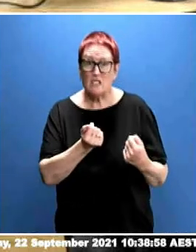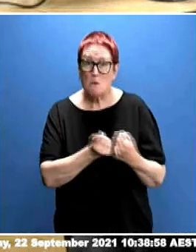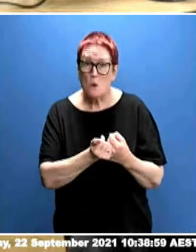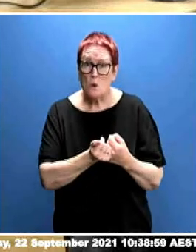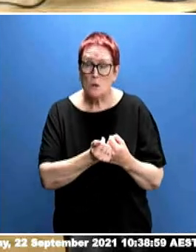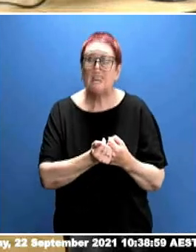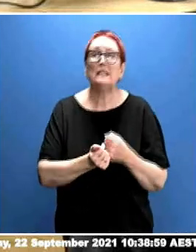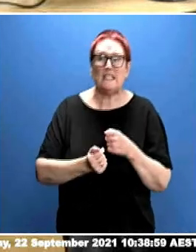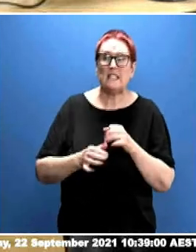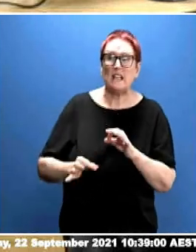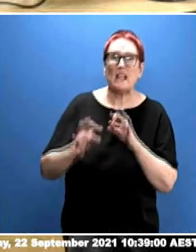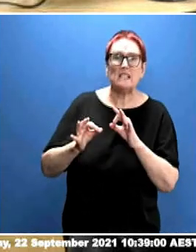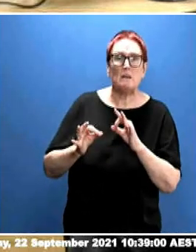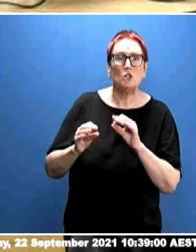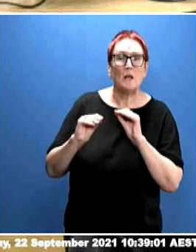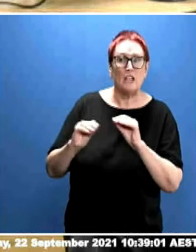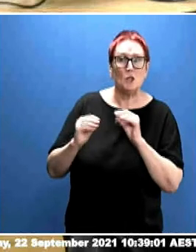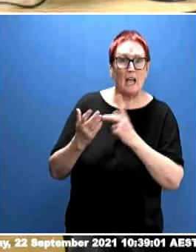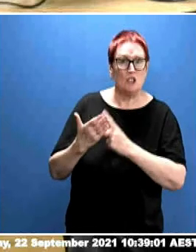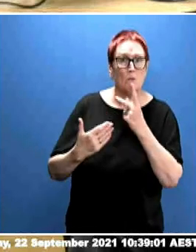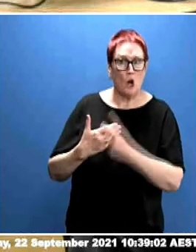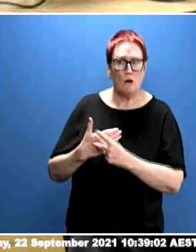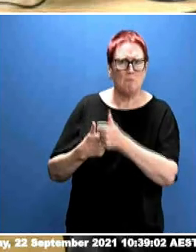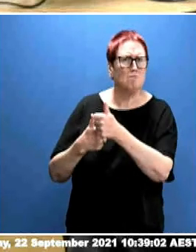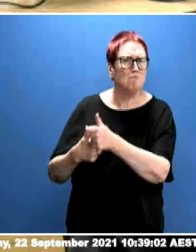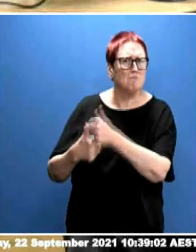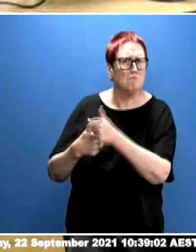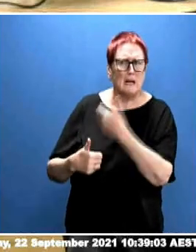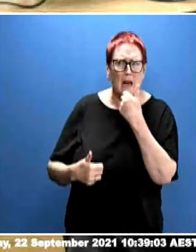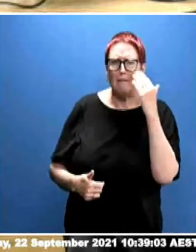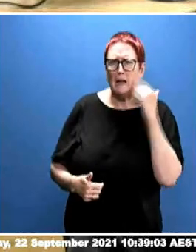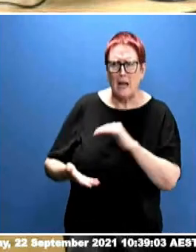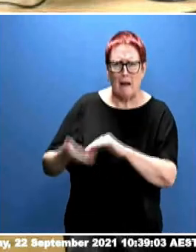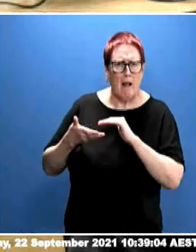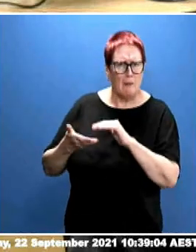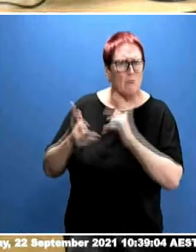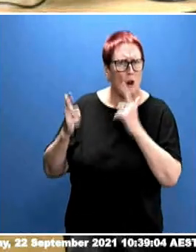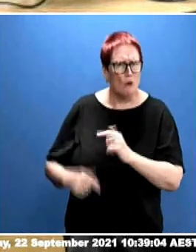Conductive Education, and Nancy was quite supportive, yeah,